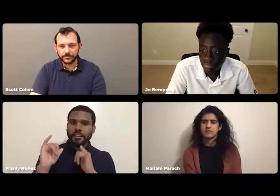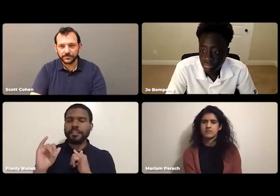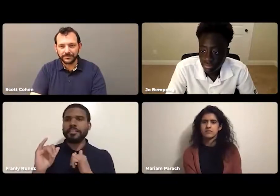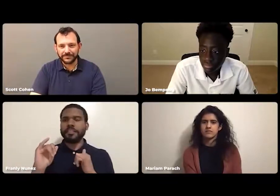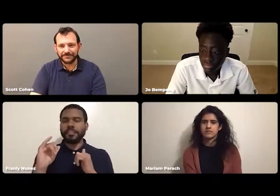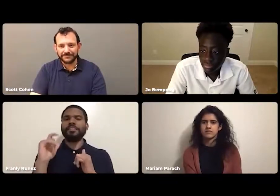I'm Afro-Latin.